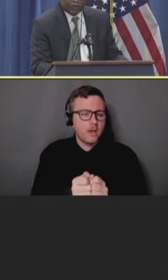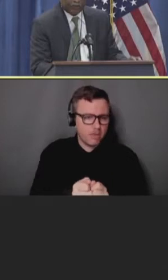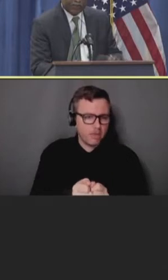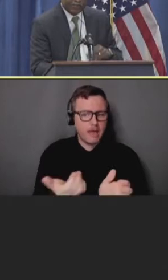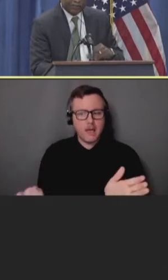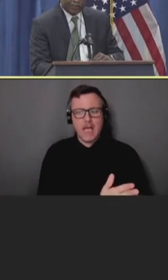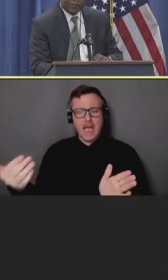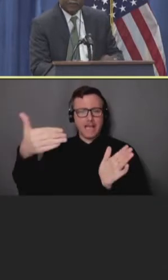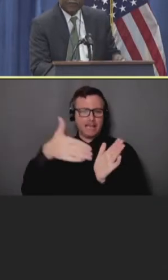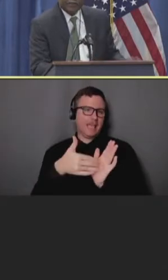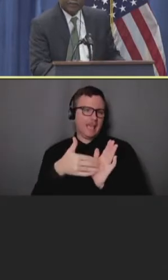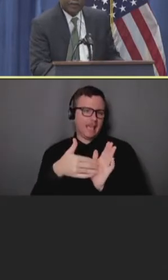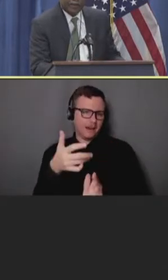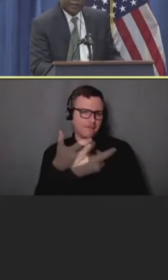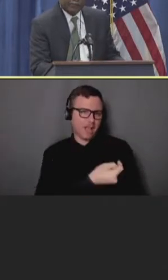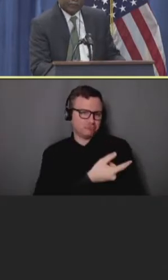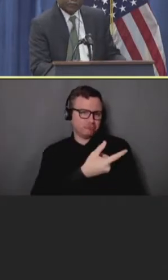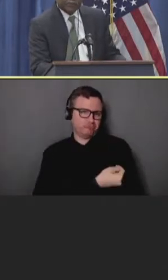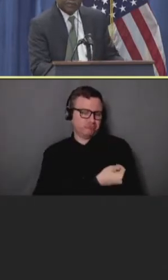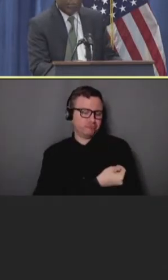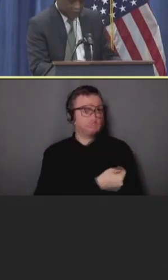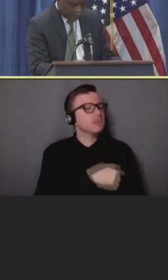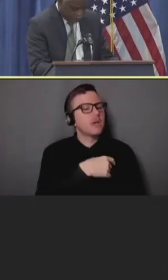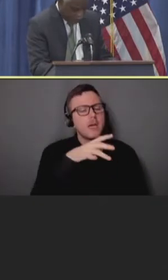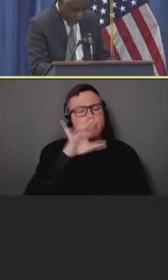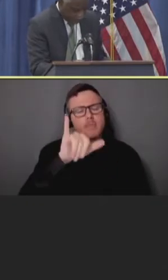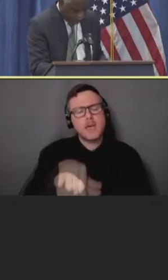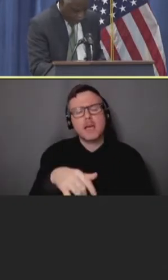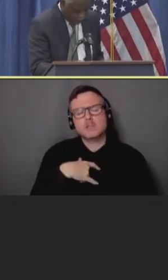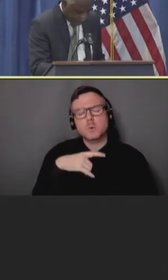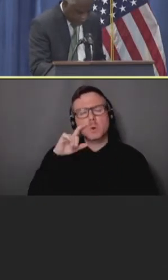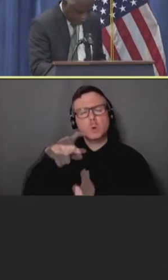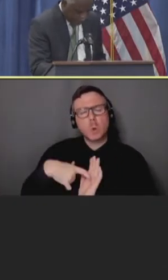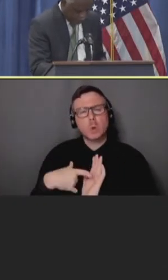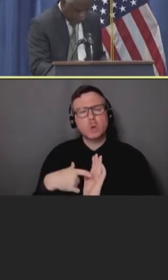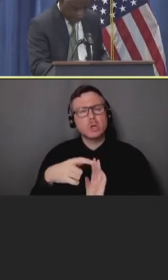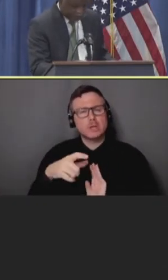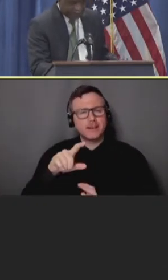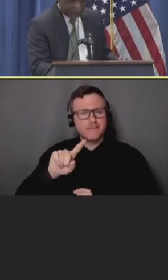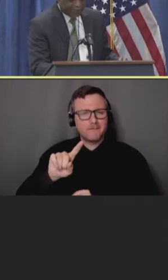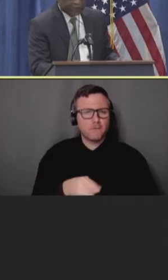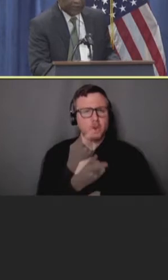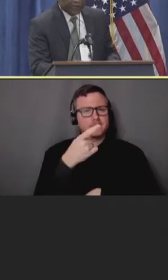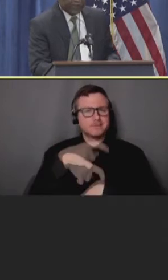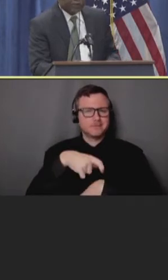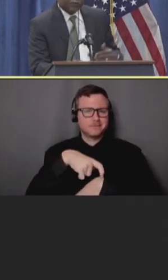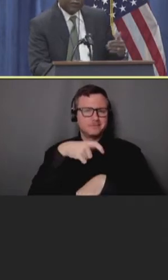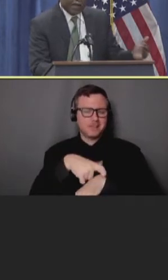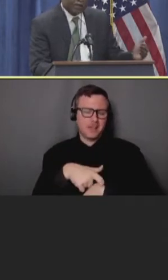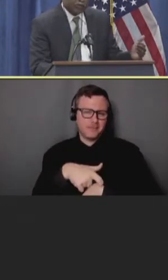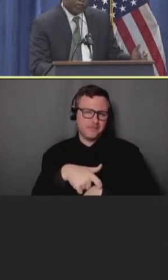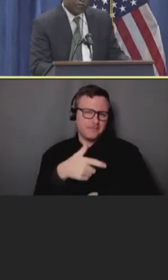so this is something that we would see with our primary vaccinees. And so the natural history,